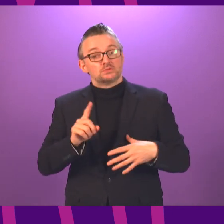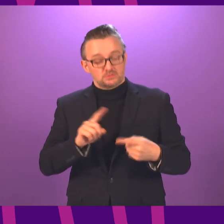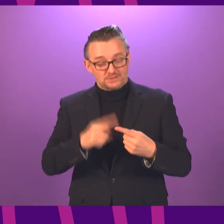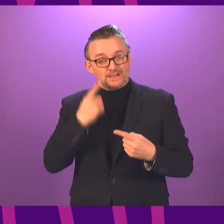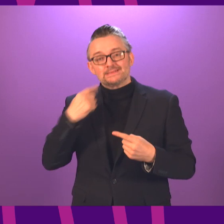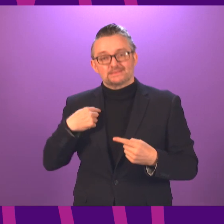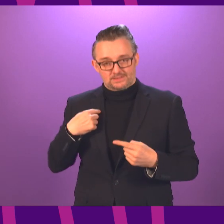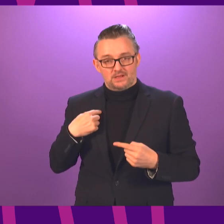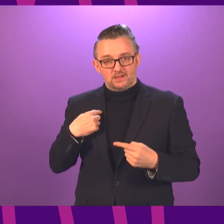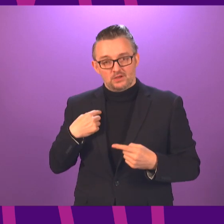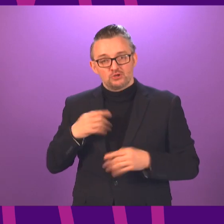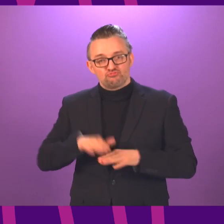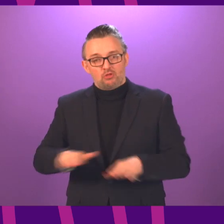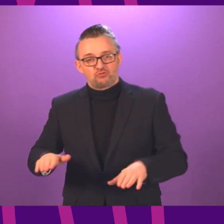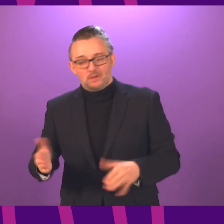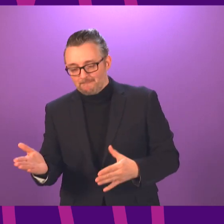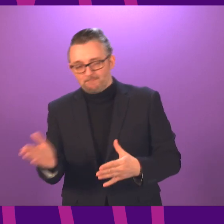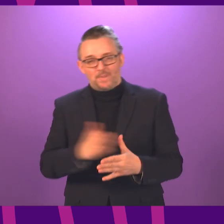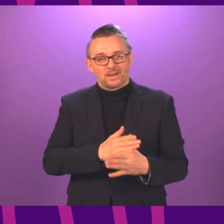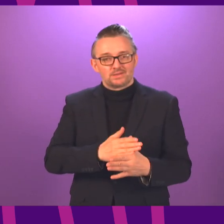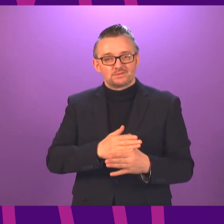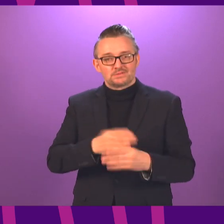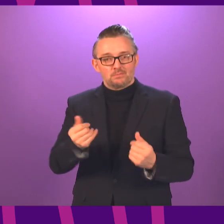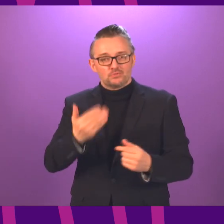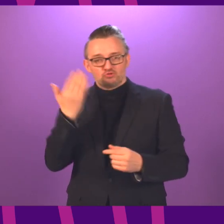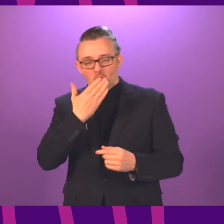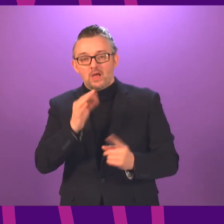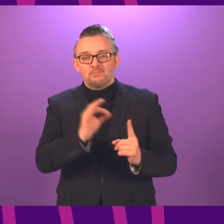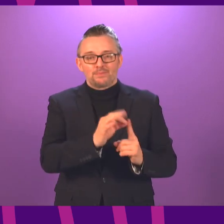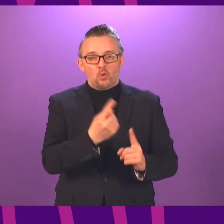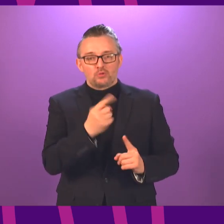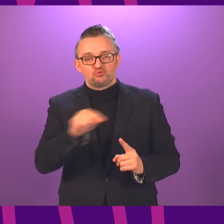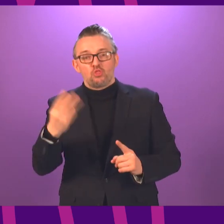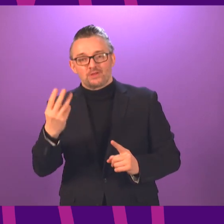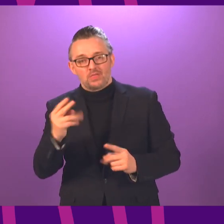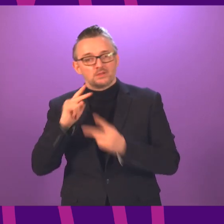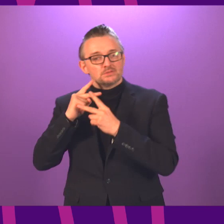returned to early learning and childcare settings and pupils in primary 1 to 3 returned to school.